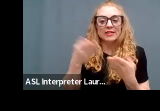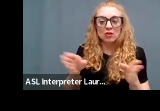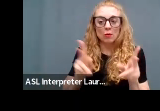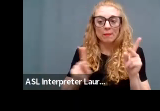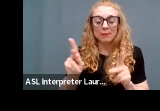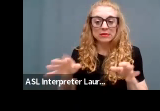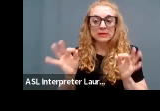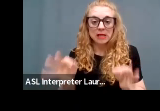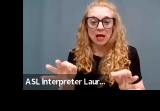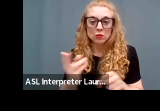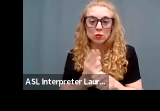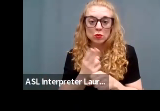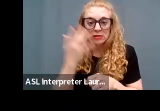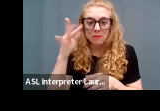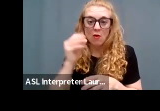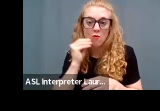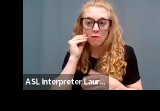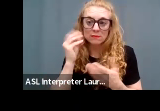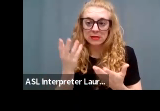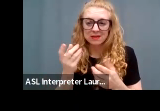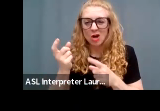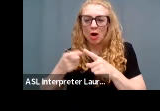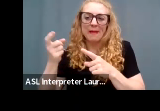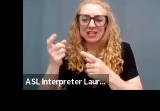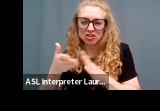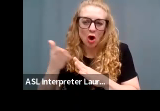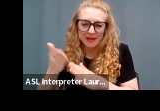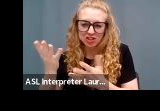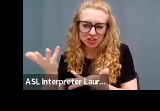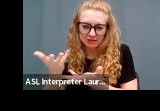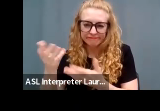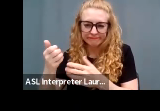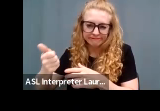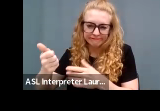to deploy smart home technology or smart home automation well obviously comfort and convenience